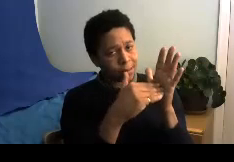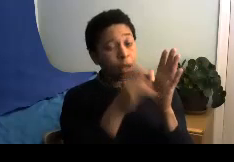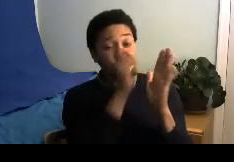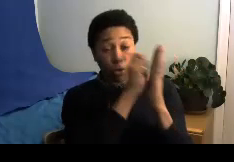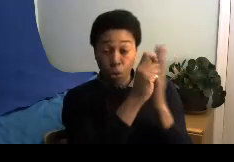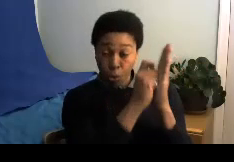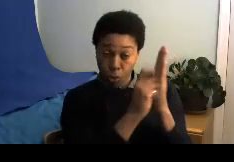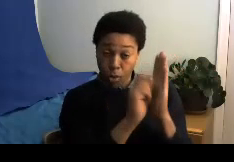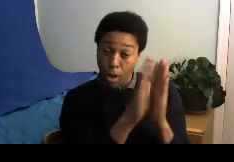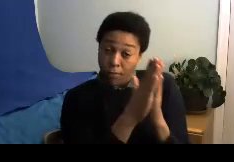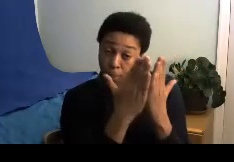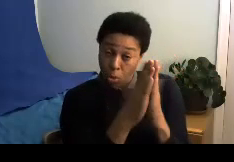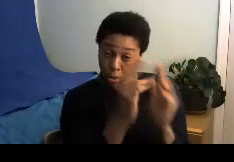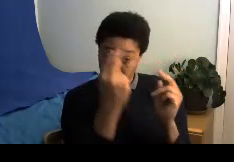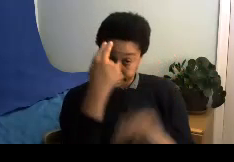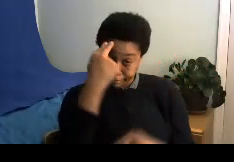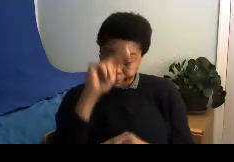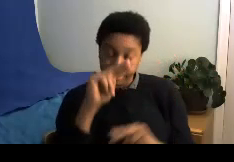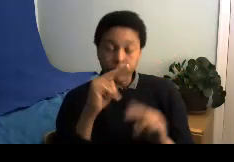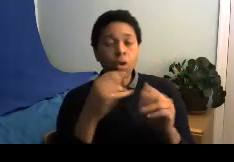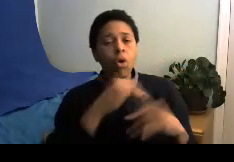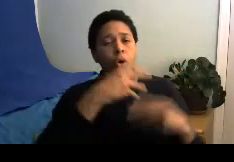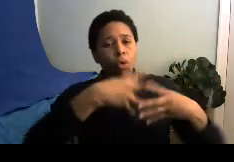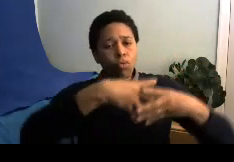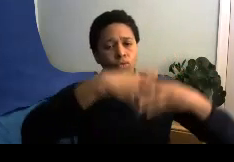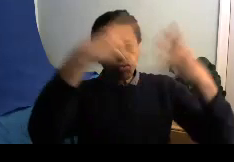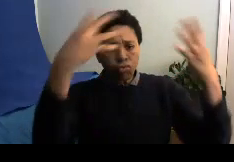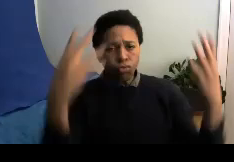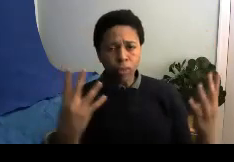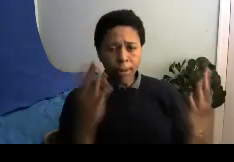And at the same time, I'd also like to introduce Ali Gordon,